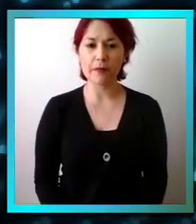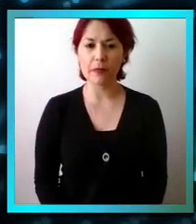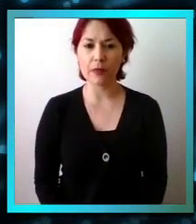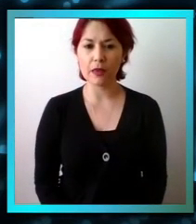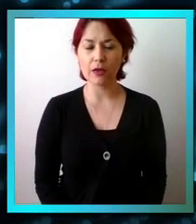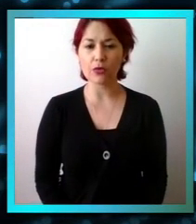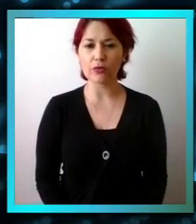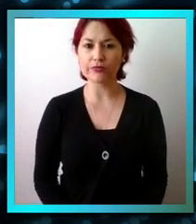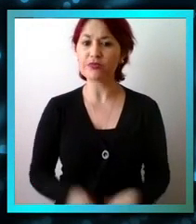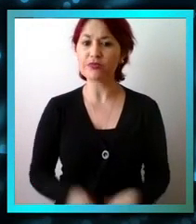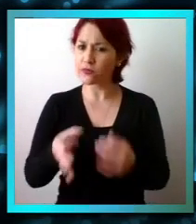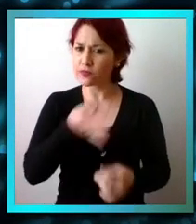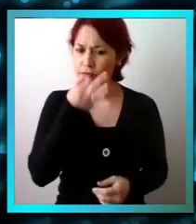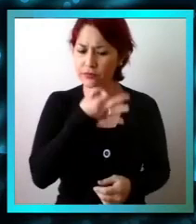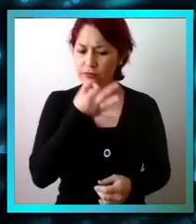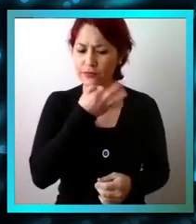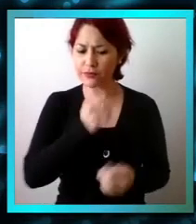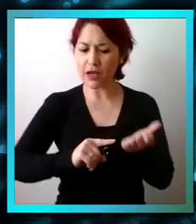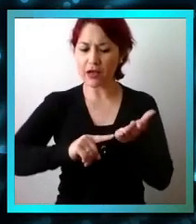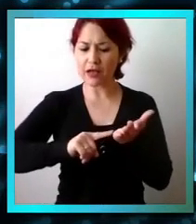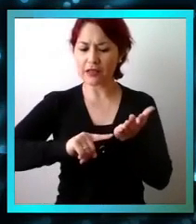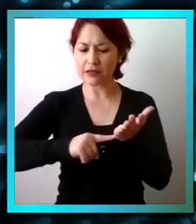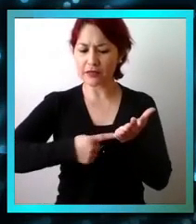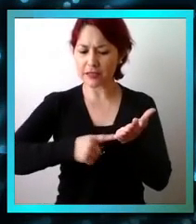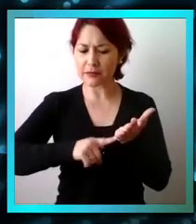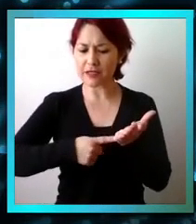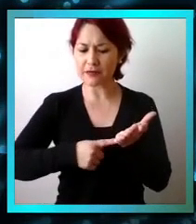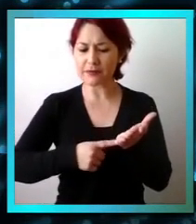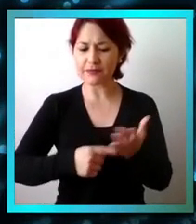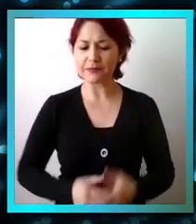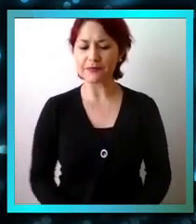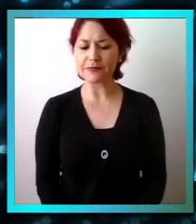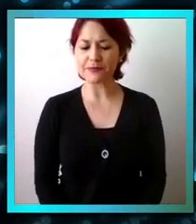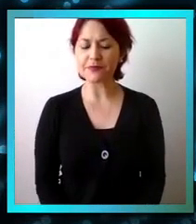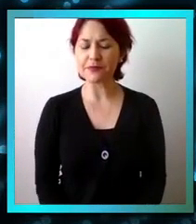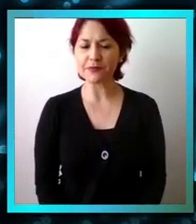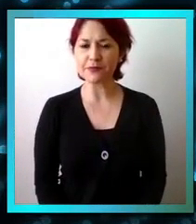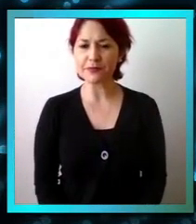this kind of malicious applications it's not a problem uh because they're mostly